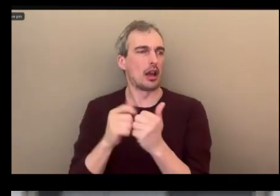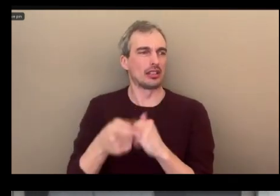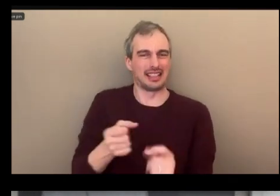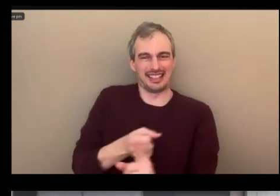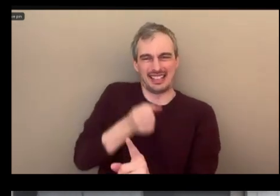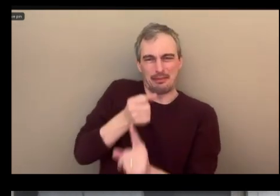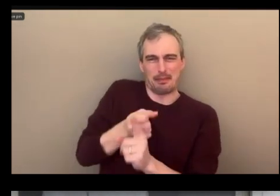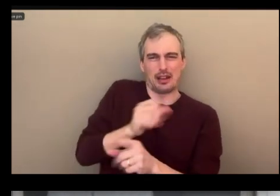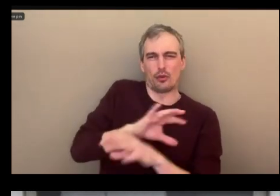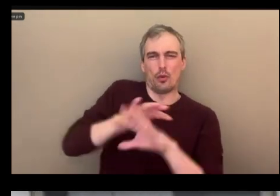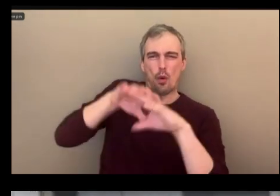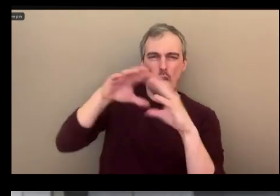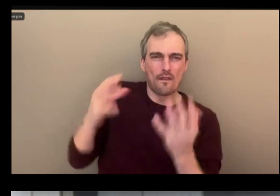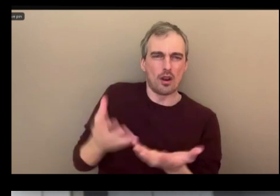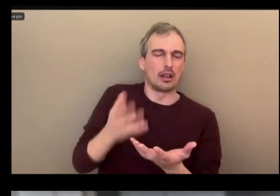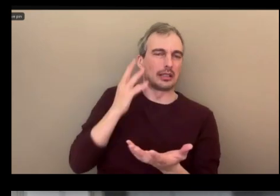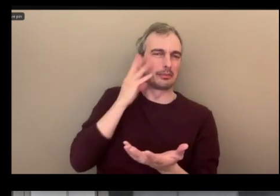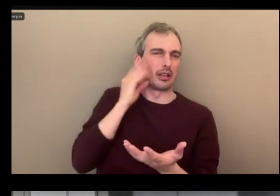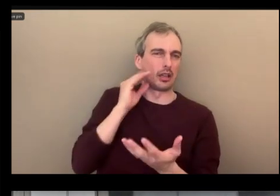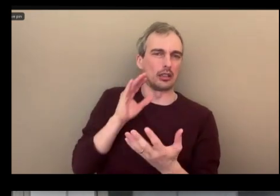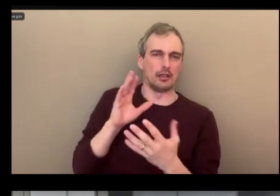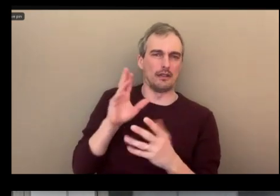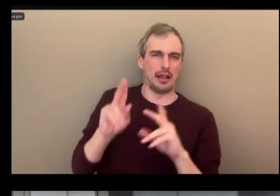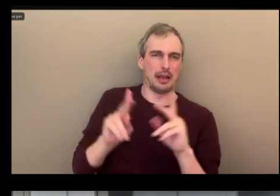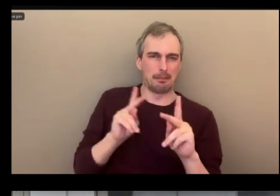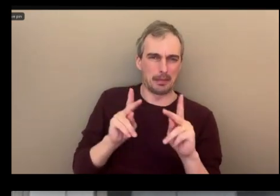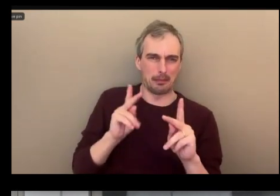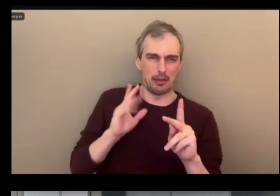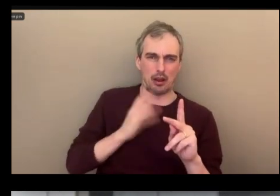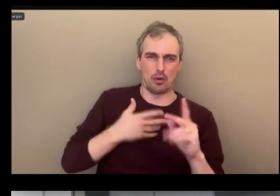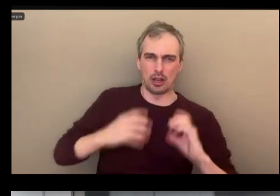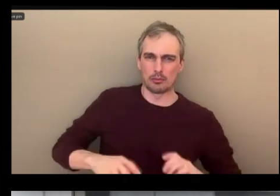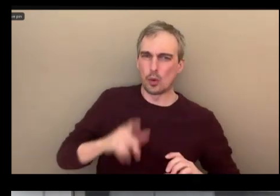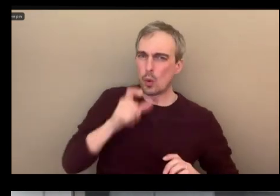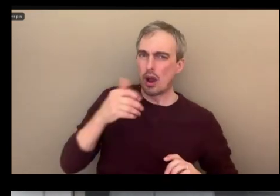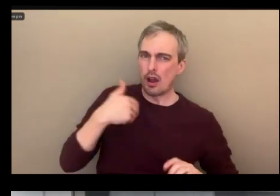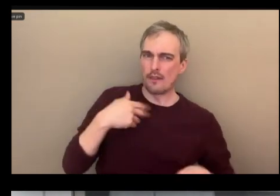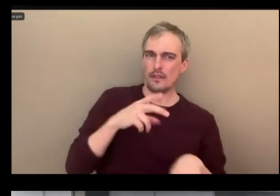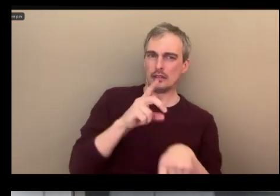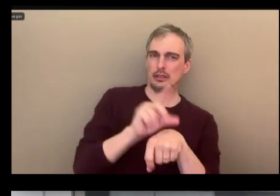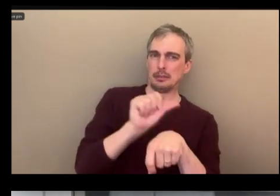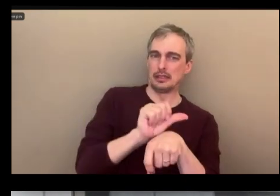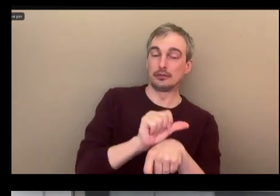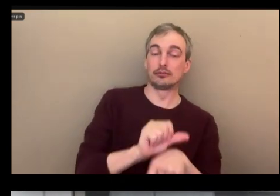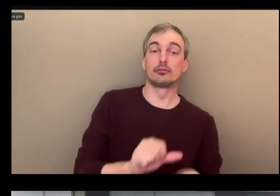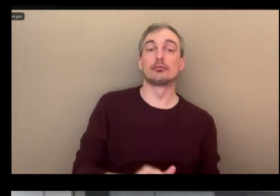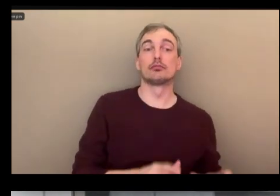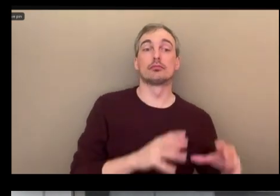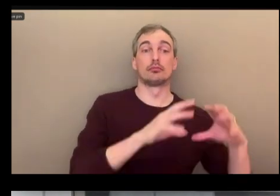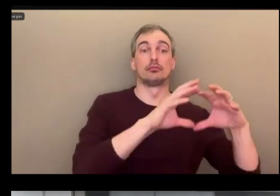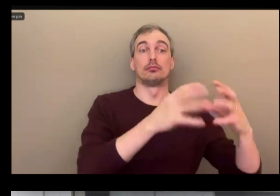The next section gets more into the operational aspect of accessibility at Verizon. We call it the collaboration section.